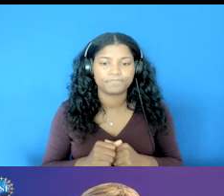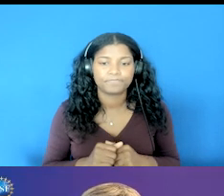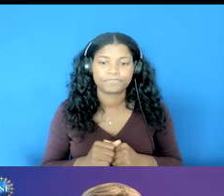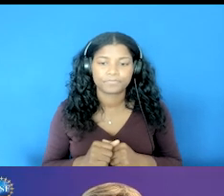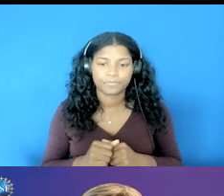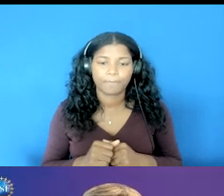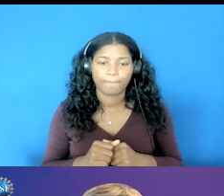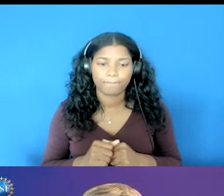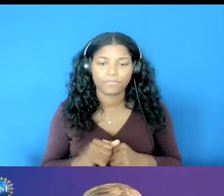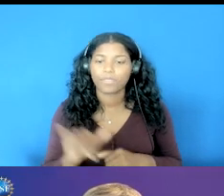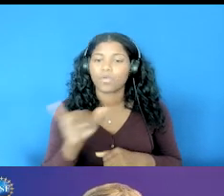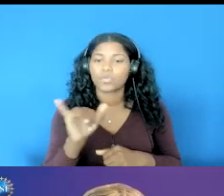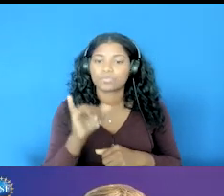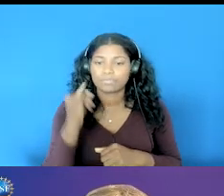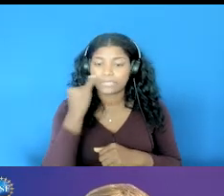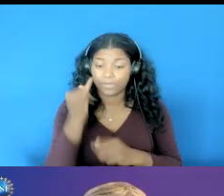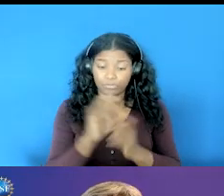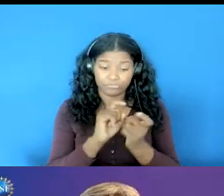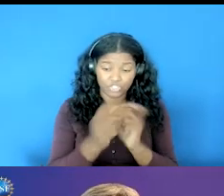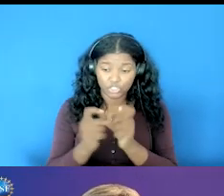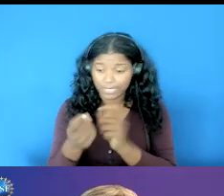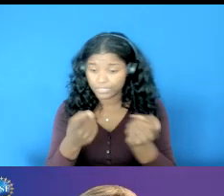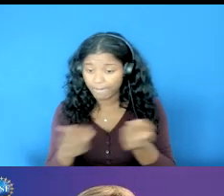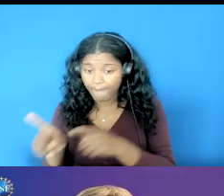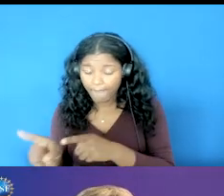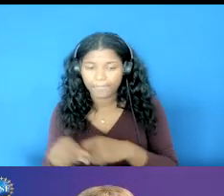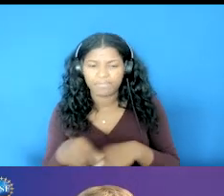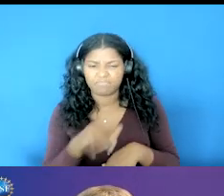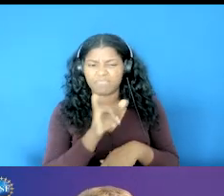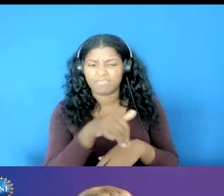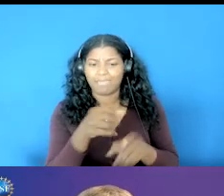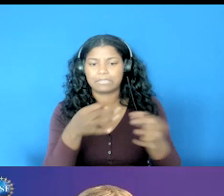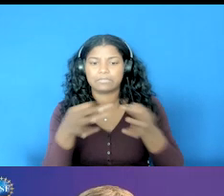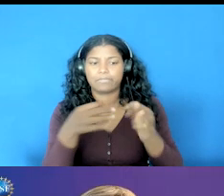of changes in biodiversity, in the context of the changing climate.